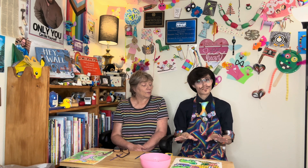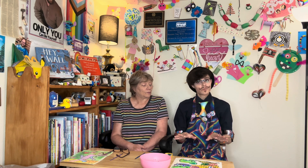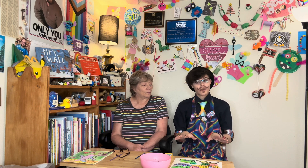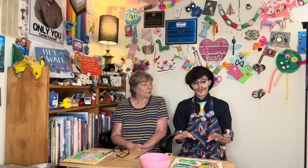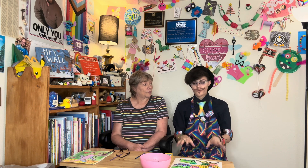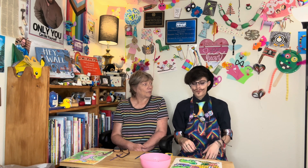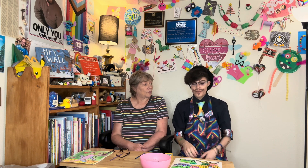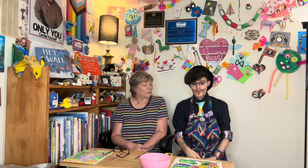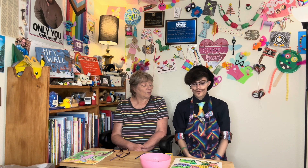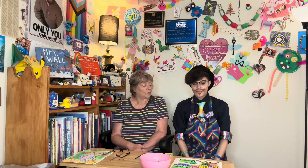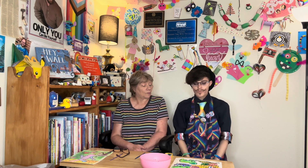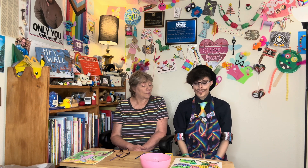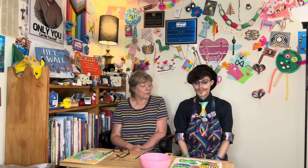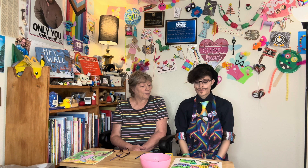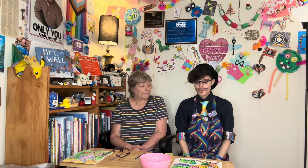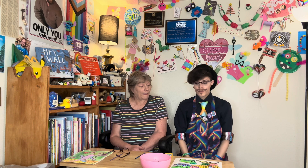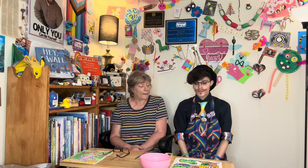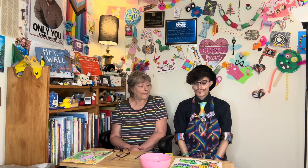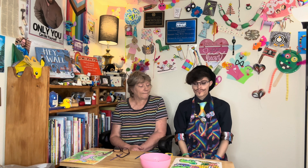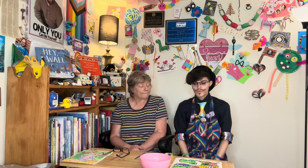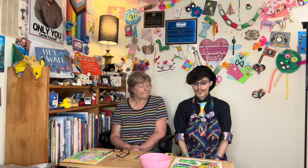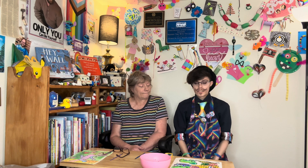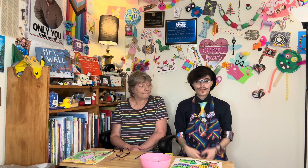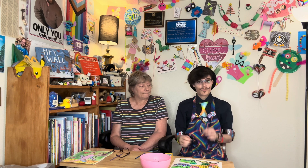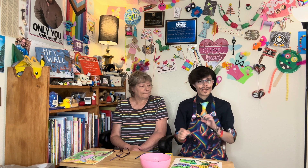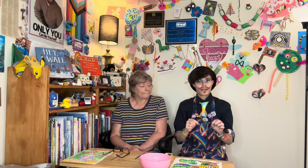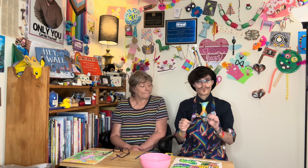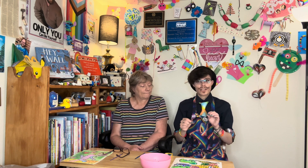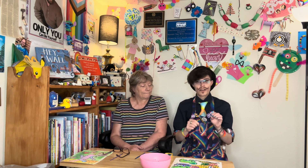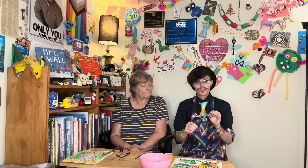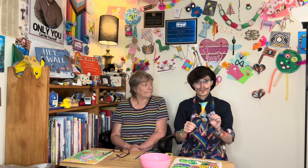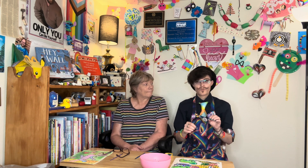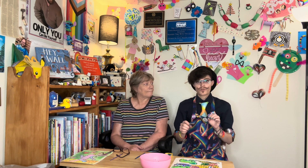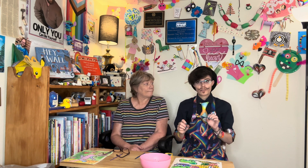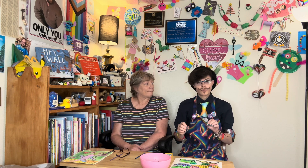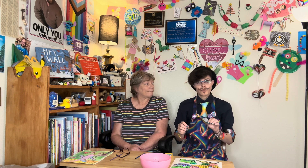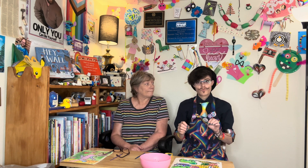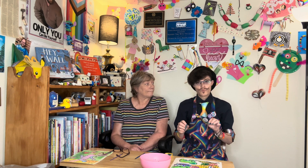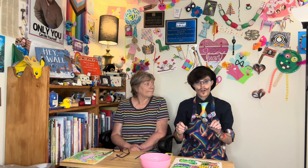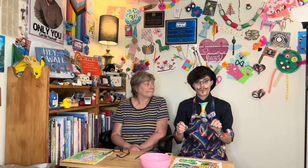little bit careful, that one, it might kind of tear if you're a little bit rough with